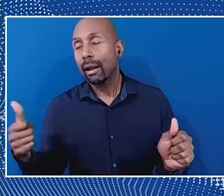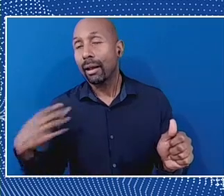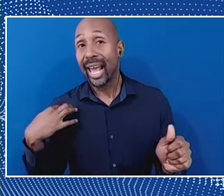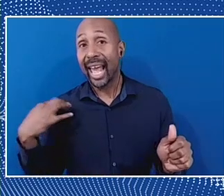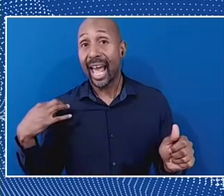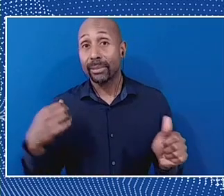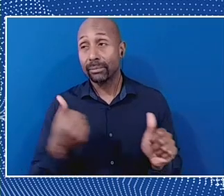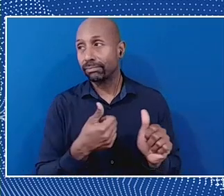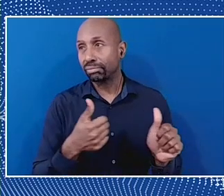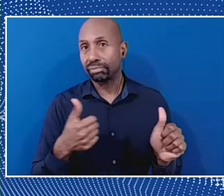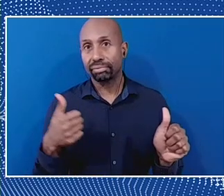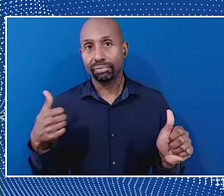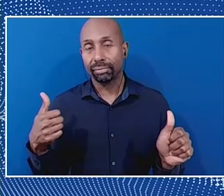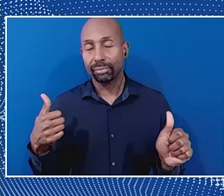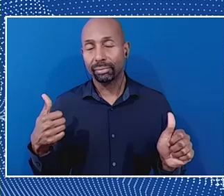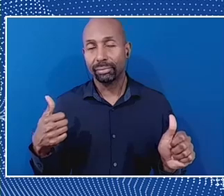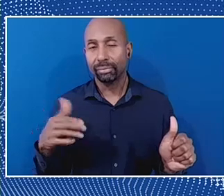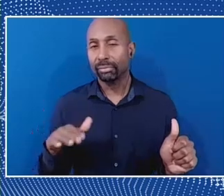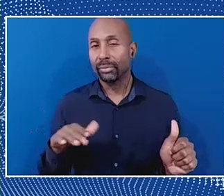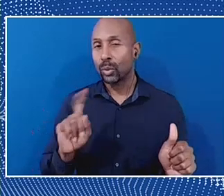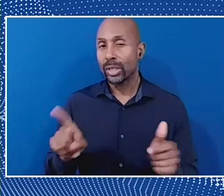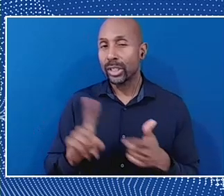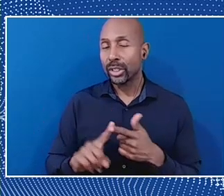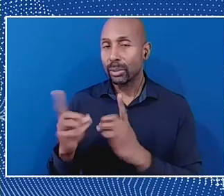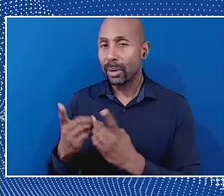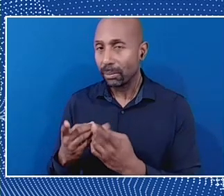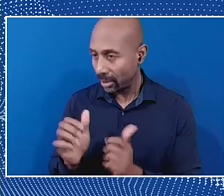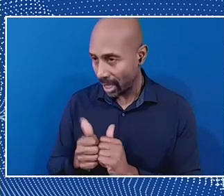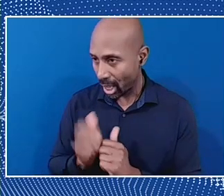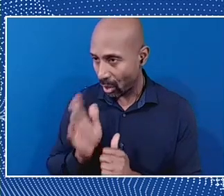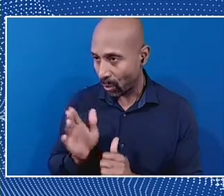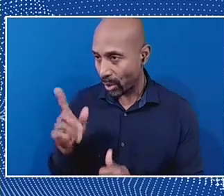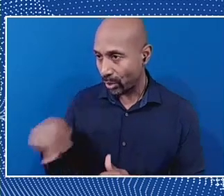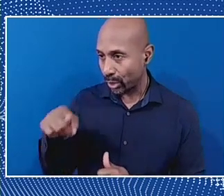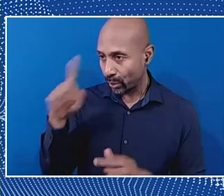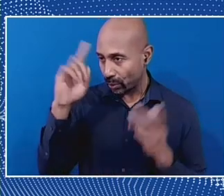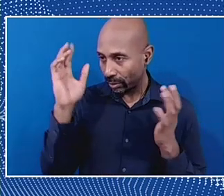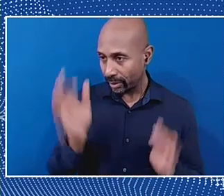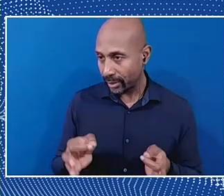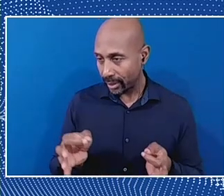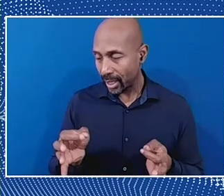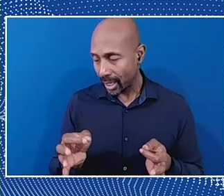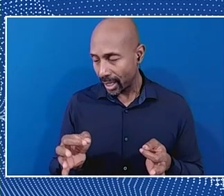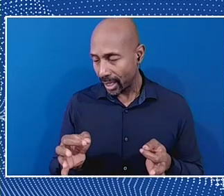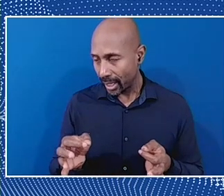Department is going to be determining you know, going through these applications, do